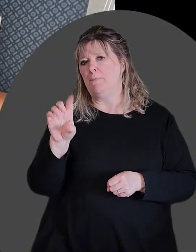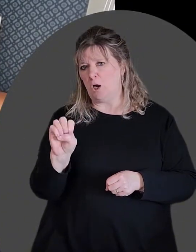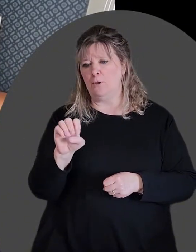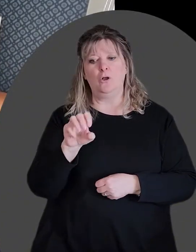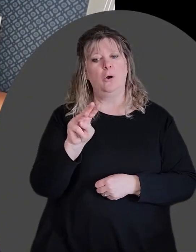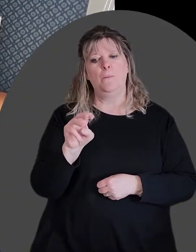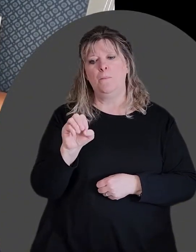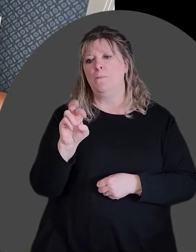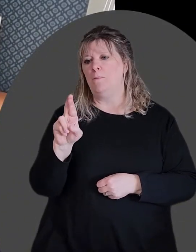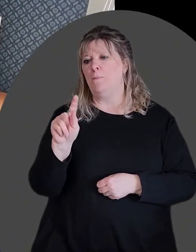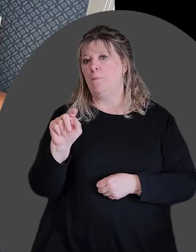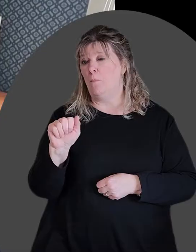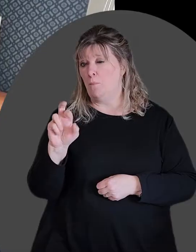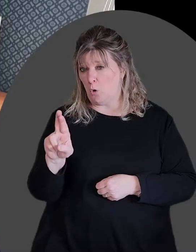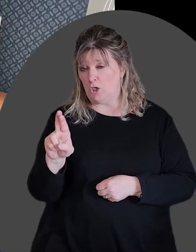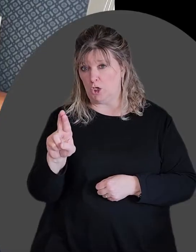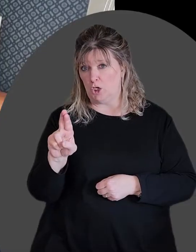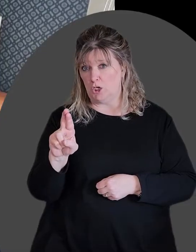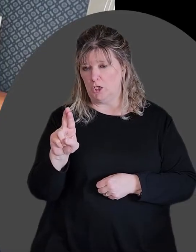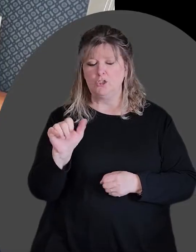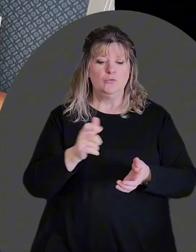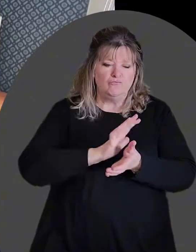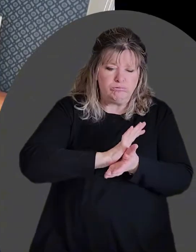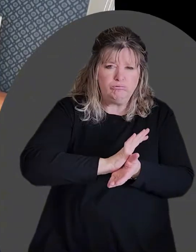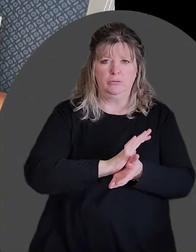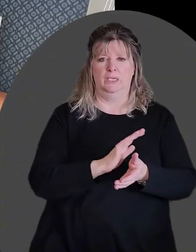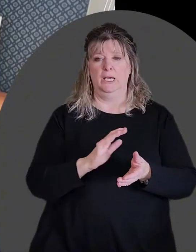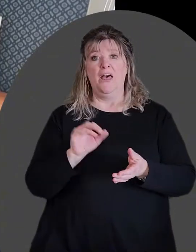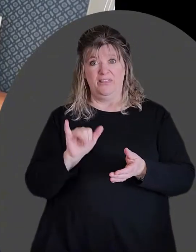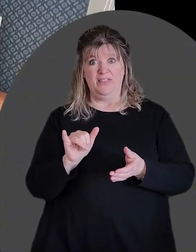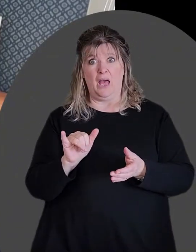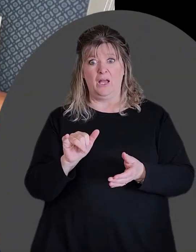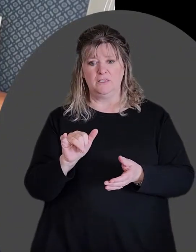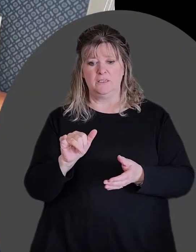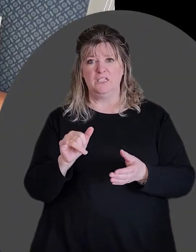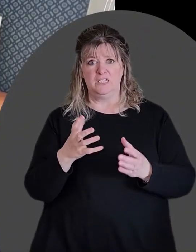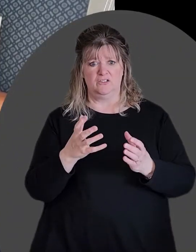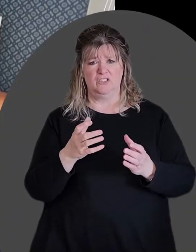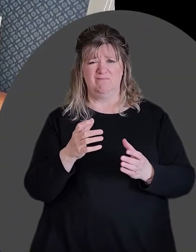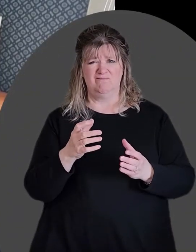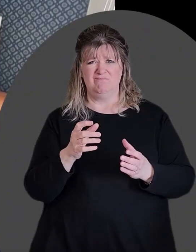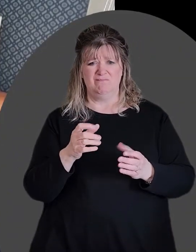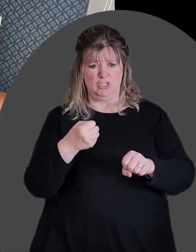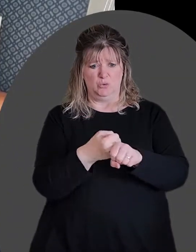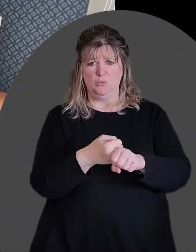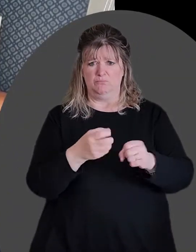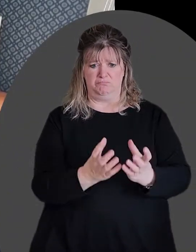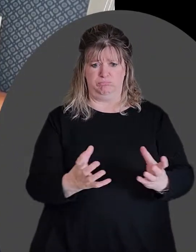and the marble mortar is the container that goes to a mortar and pestle